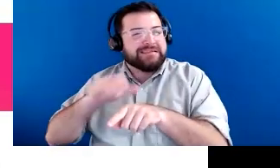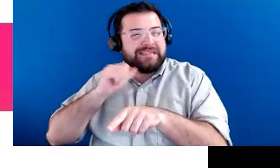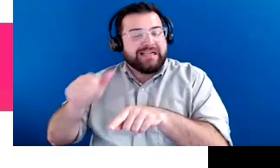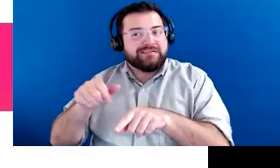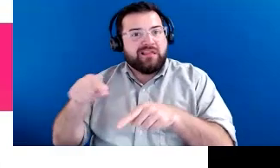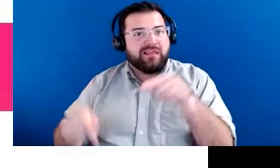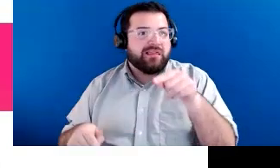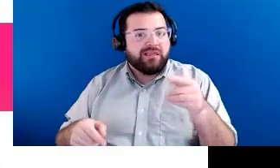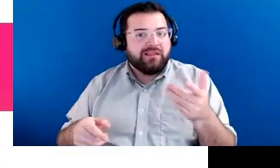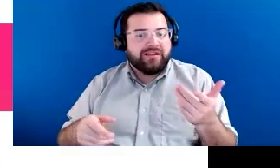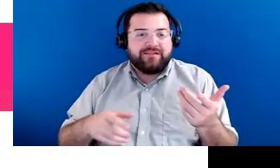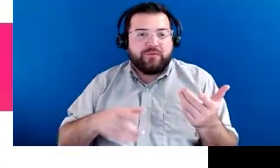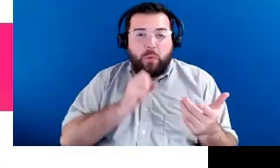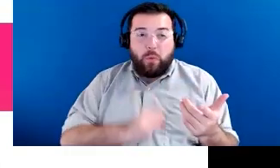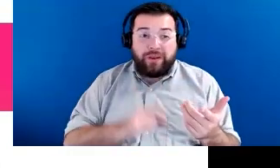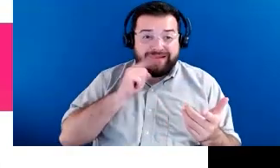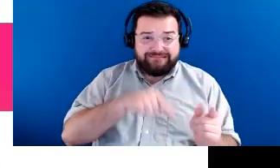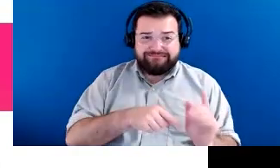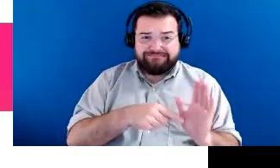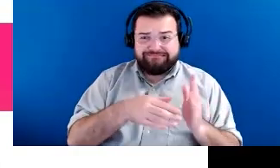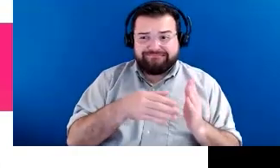I believe it's at least ten years old.